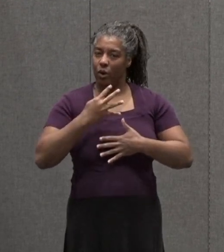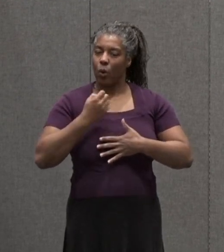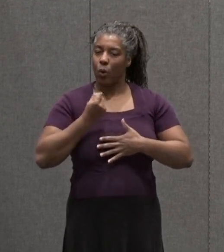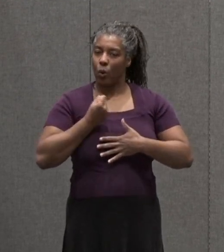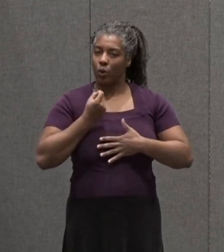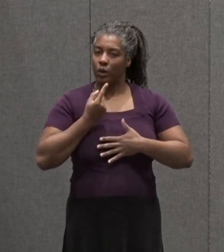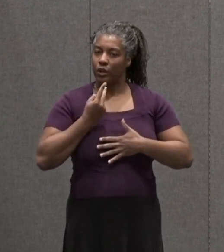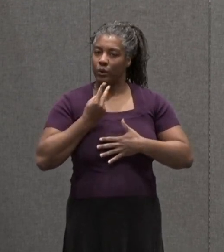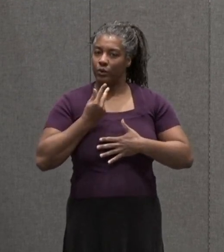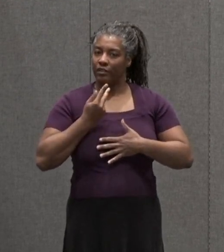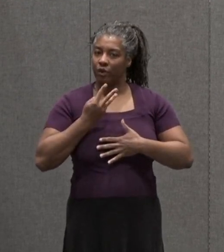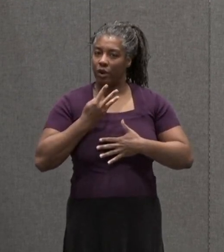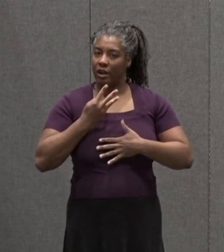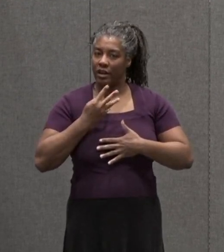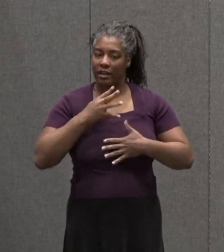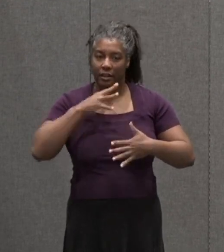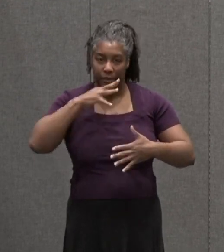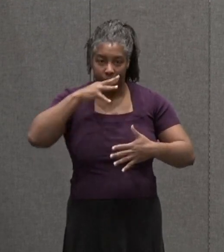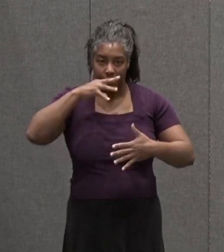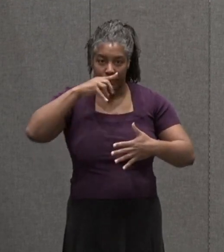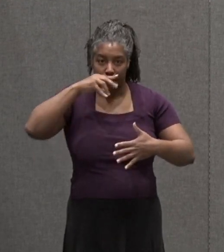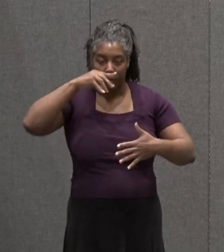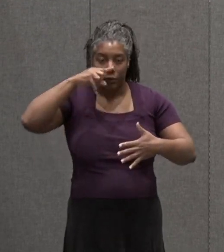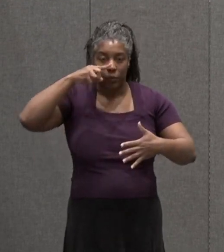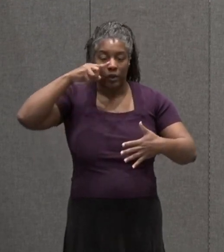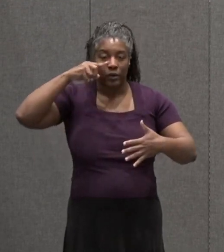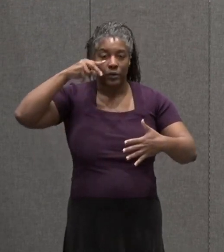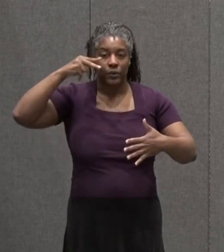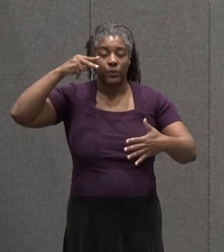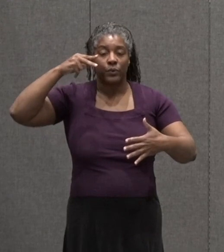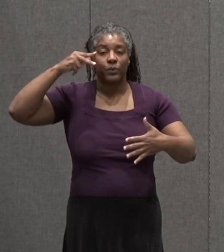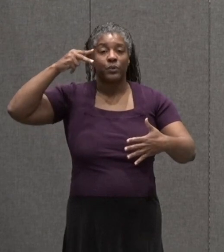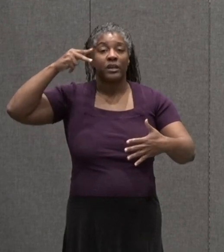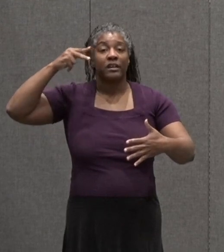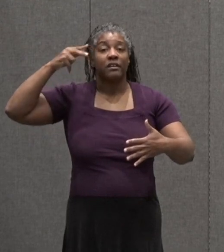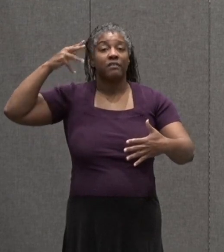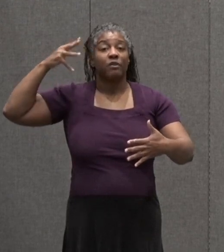One, two, three, four hold it, two, three, four